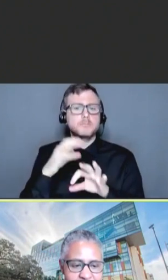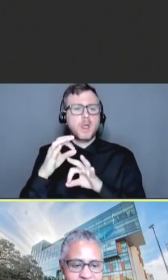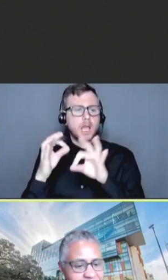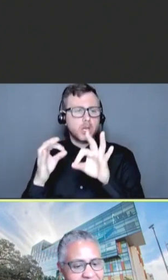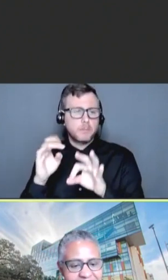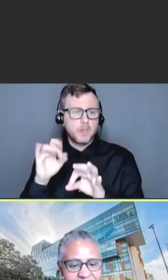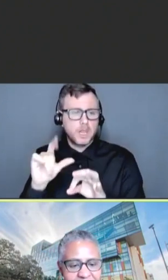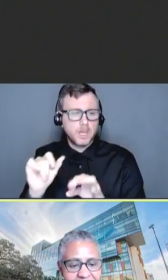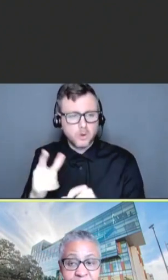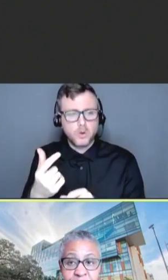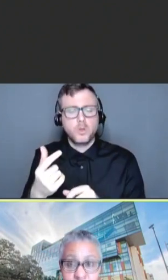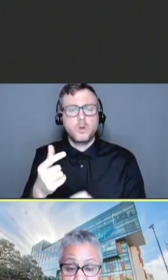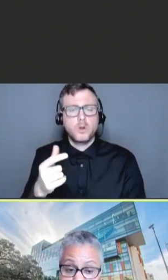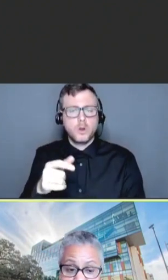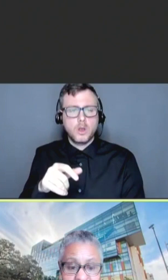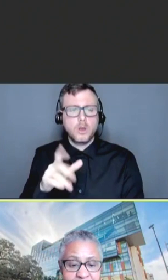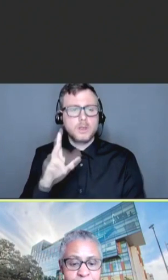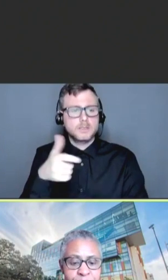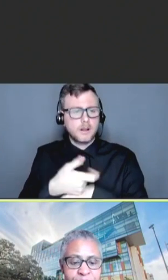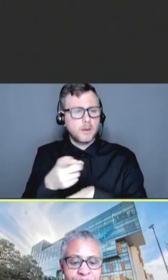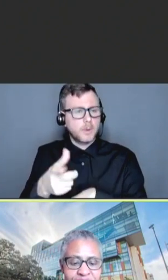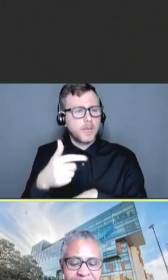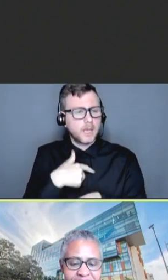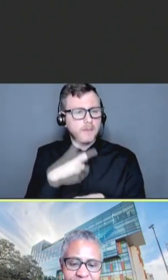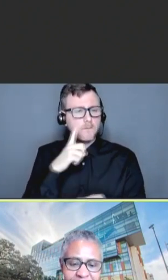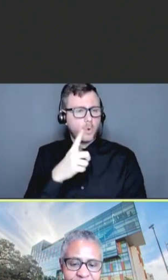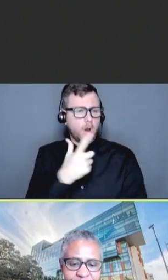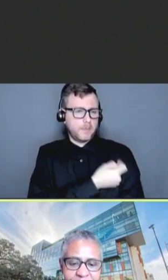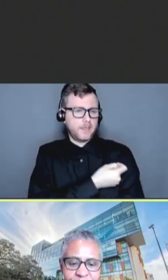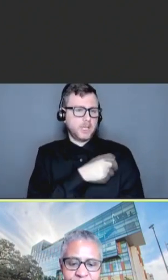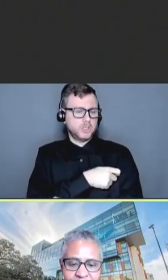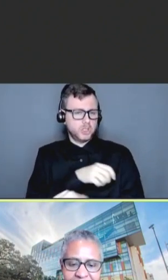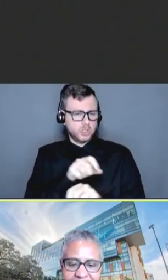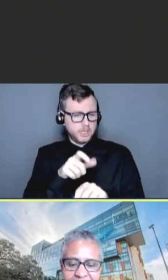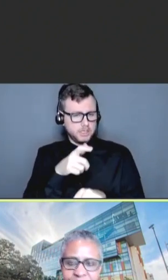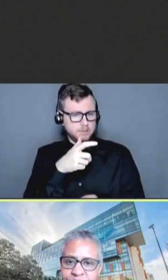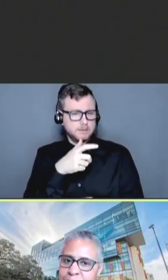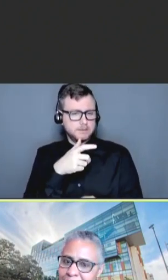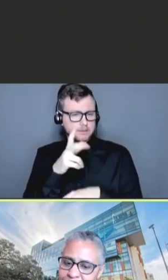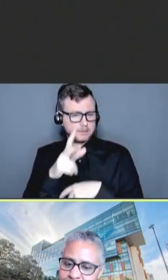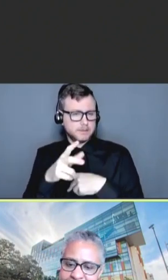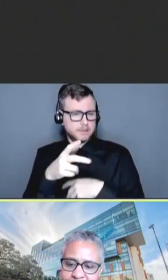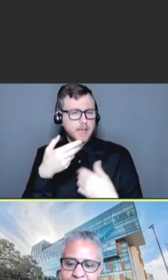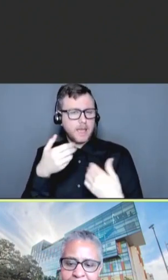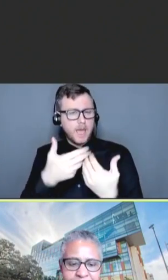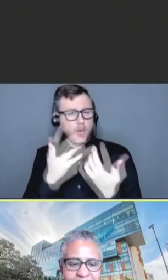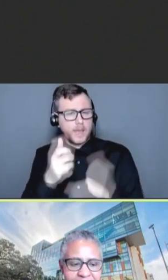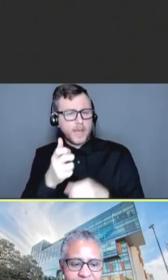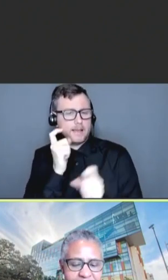We're asked to take a forward looking approach to the introduction of vaccines for special patient populations,